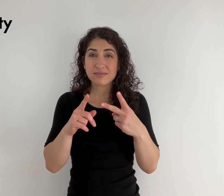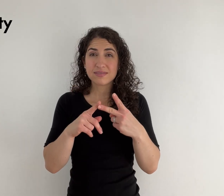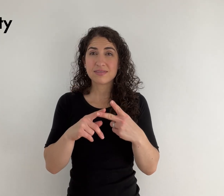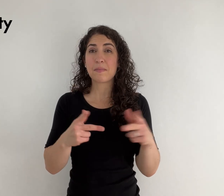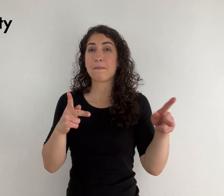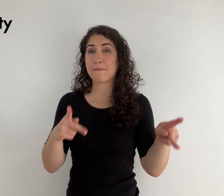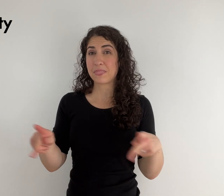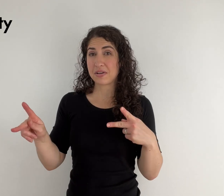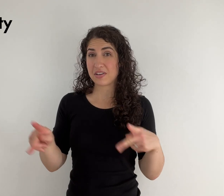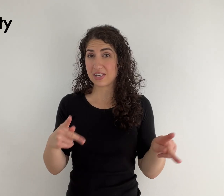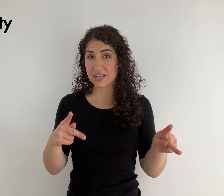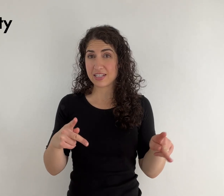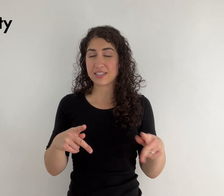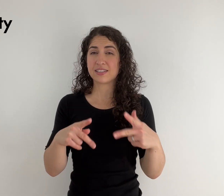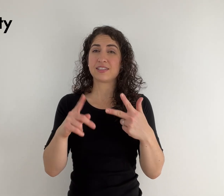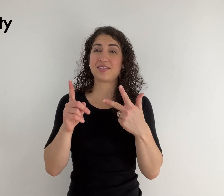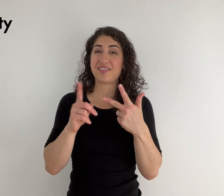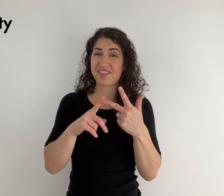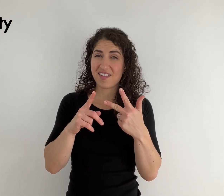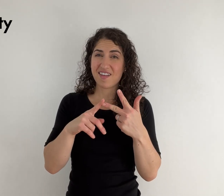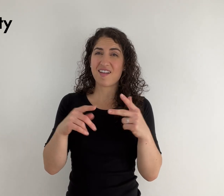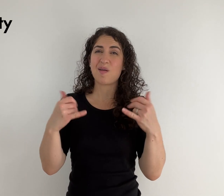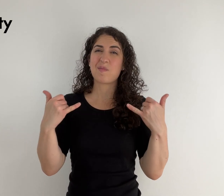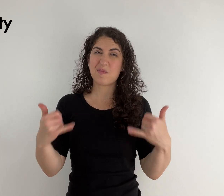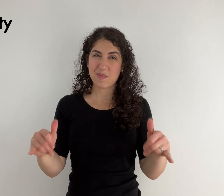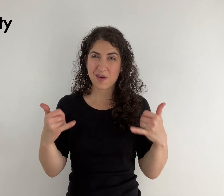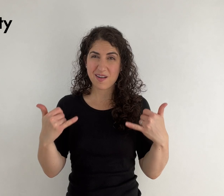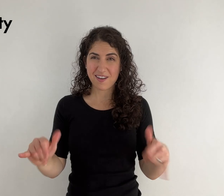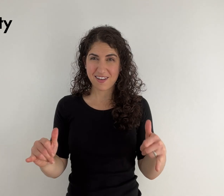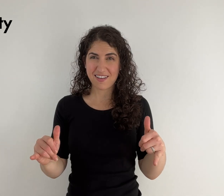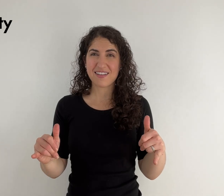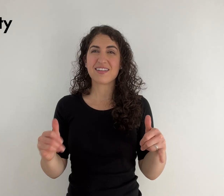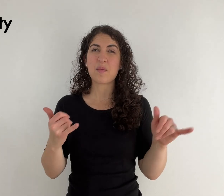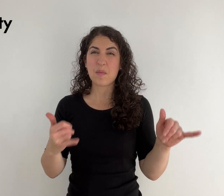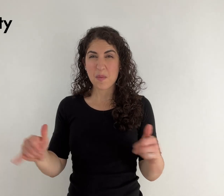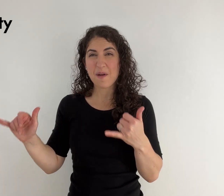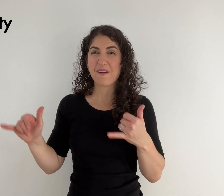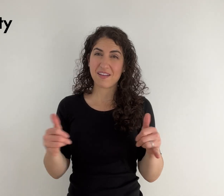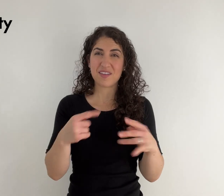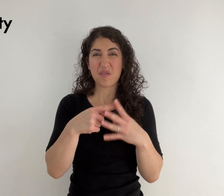PARTY. Or, PARTY. The movement can change, or the handshape can change.